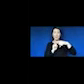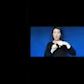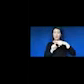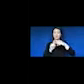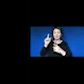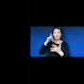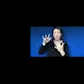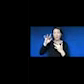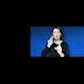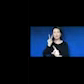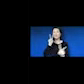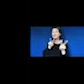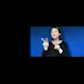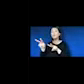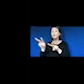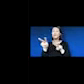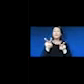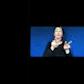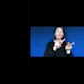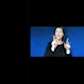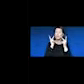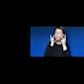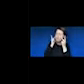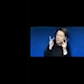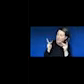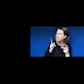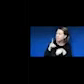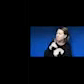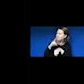a visualization of tasks that are being performed in that environment.